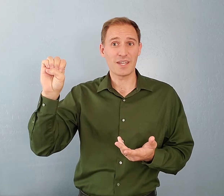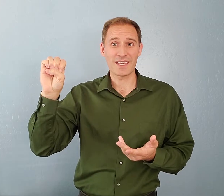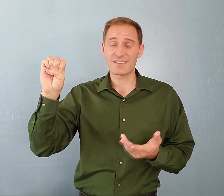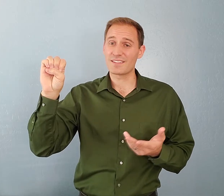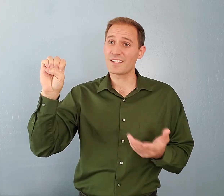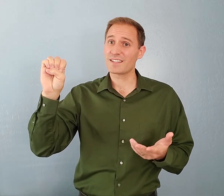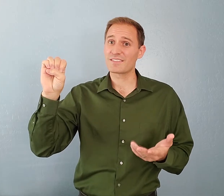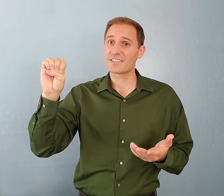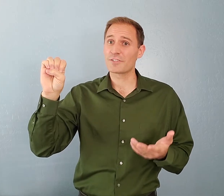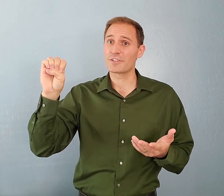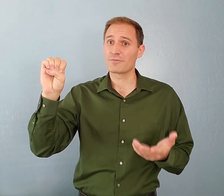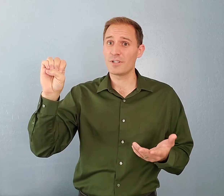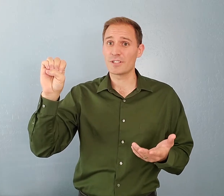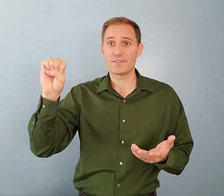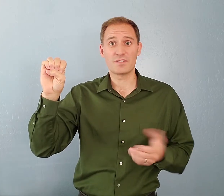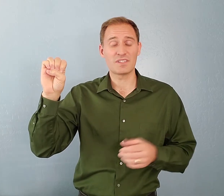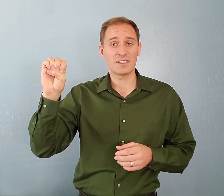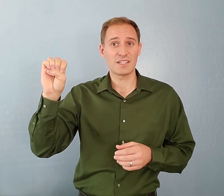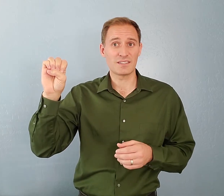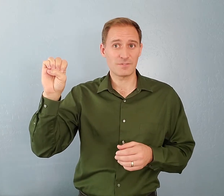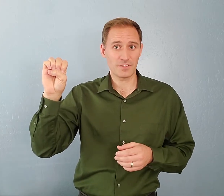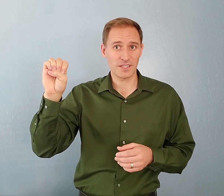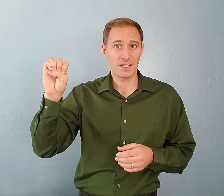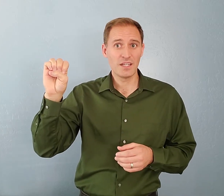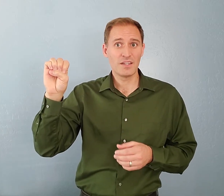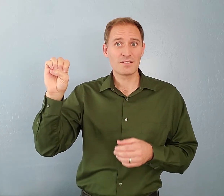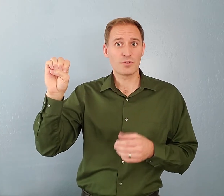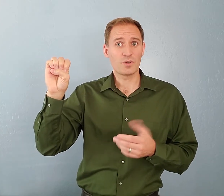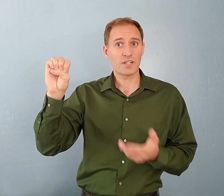and it's not necessarily wrong if you see it differently, so one common